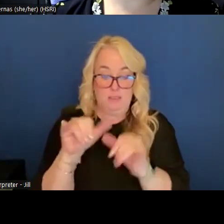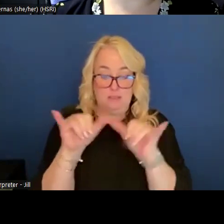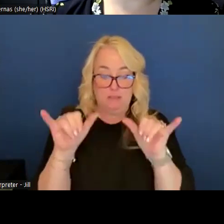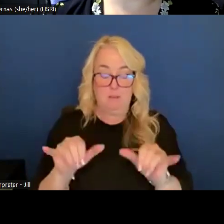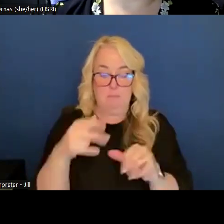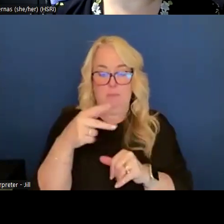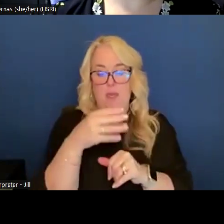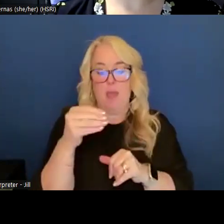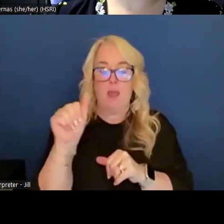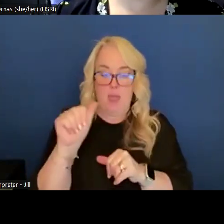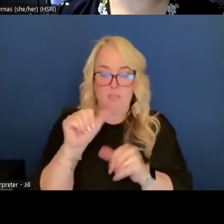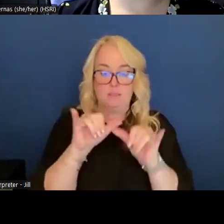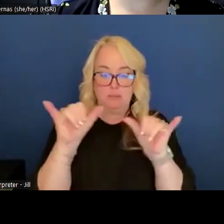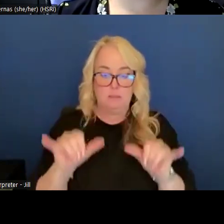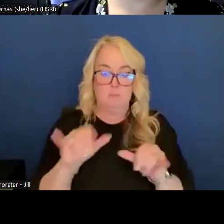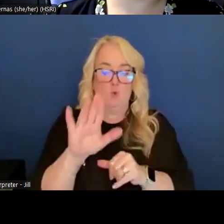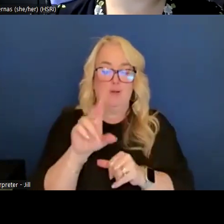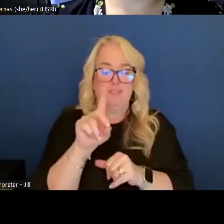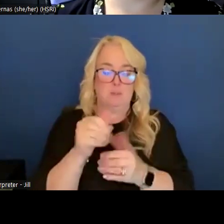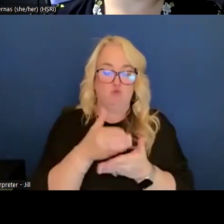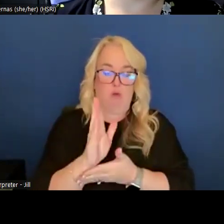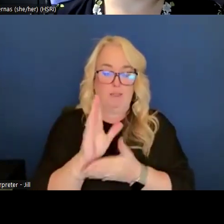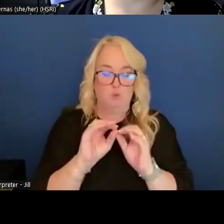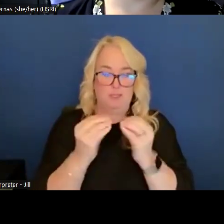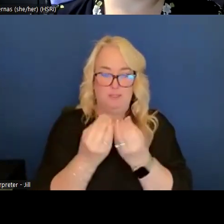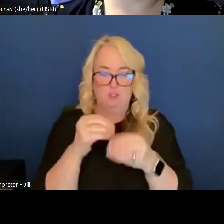rights organization within your state, they may offer support.